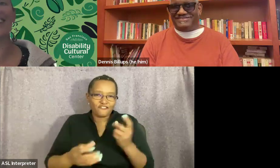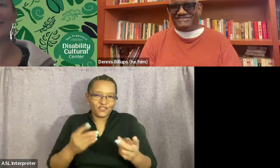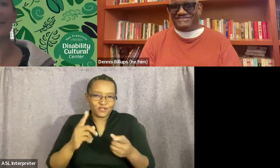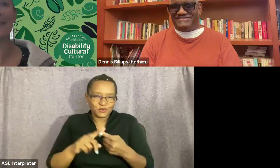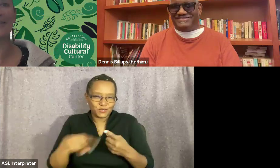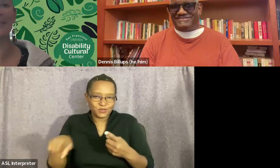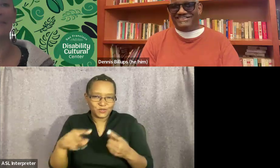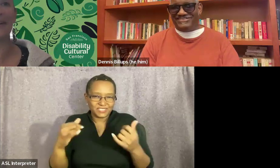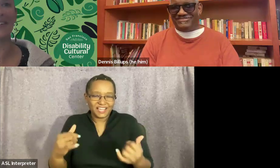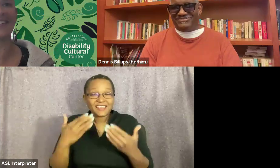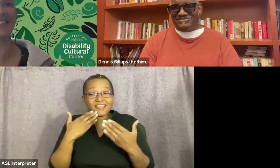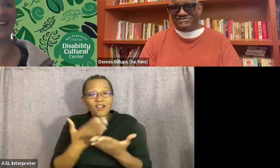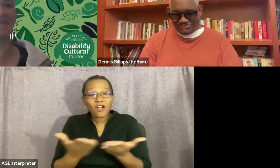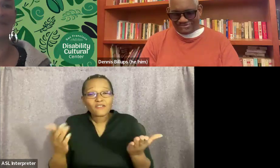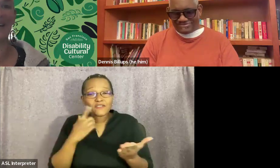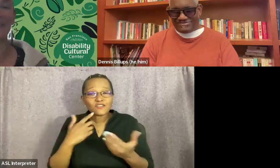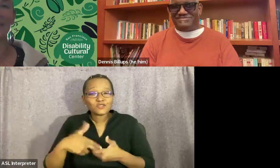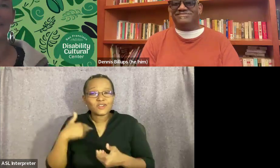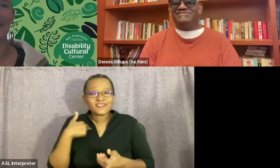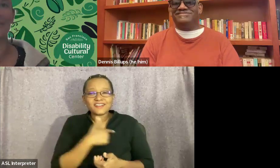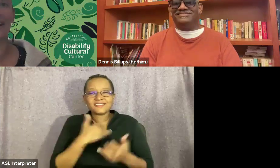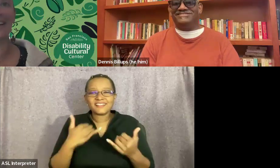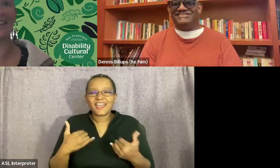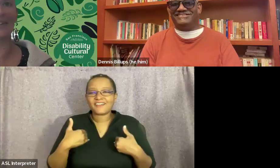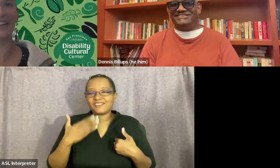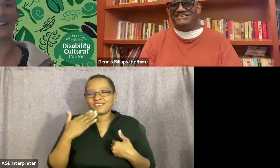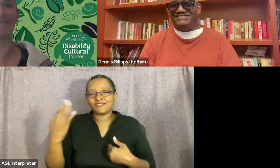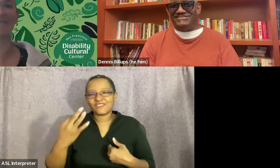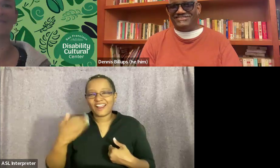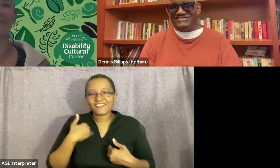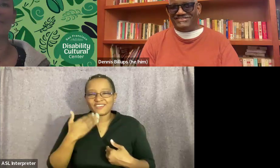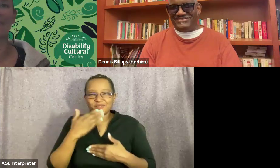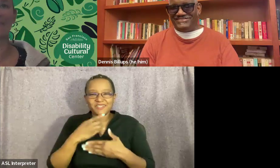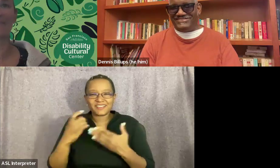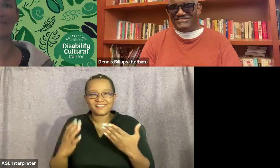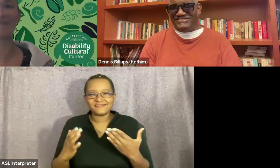thank you so much for being with us today. Have a great Friday and a great weekend.